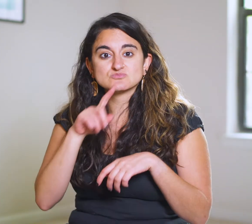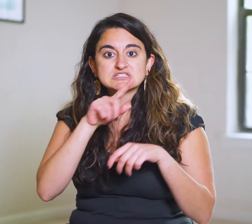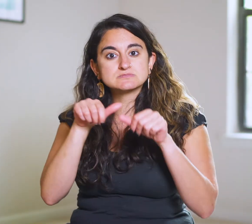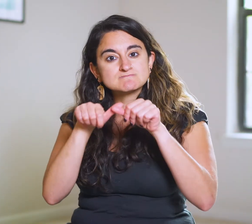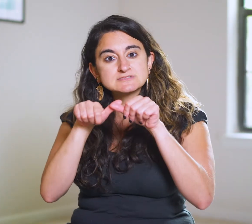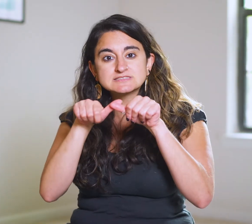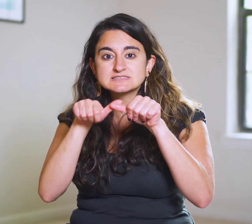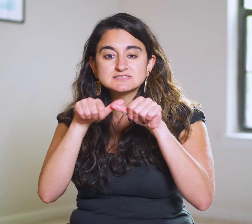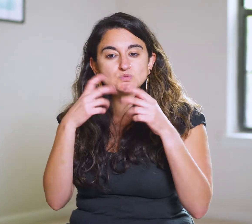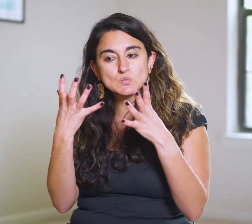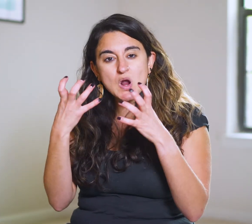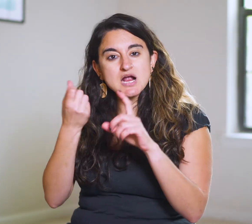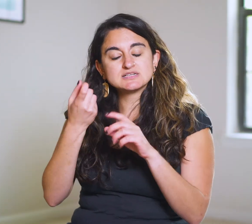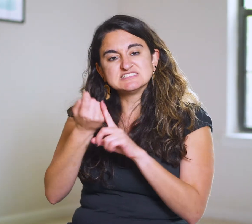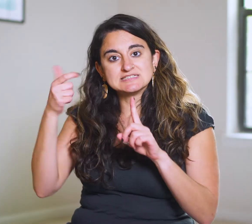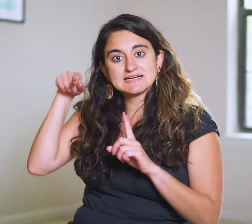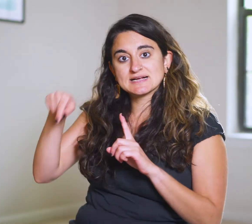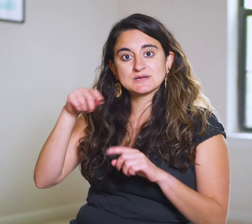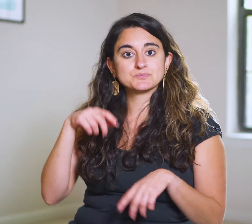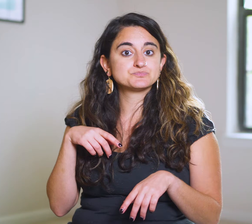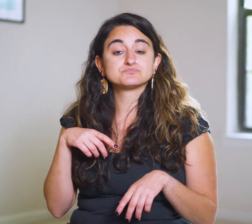and they’re relentless in their campaign against him,